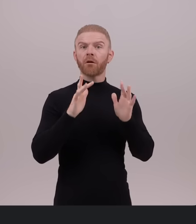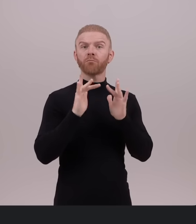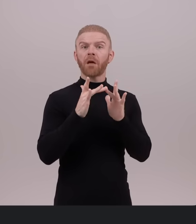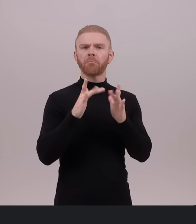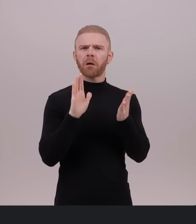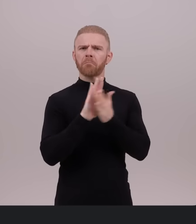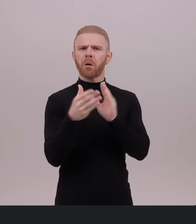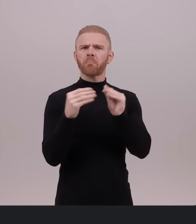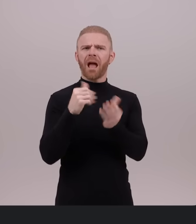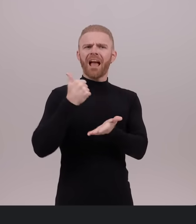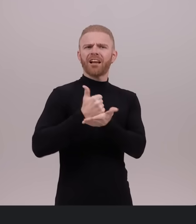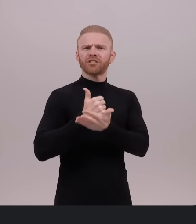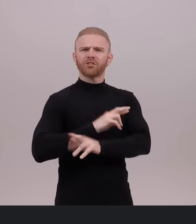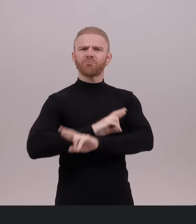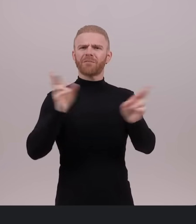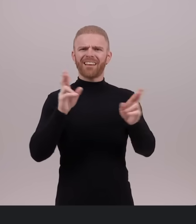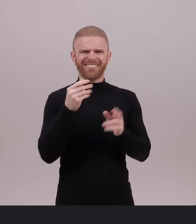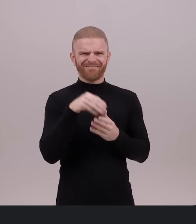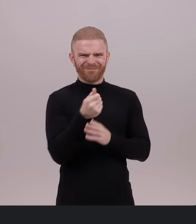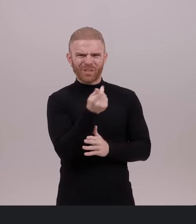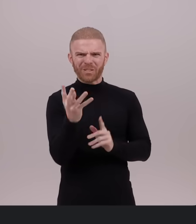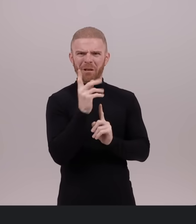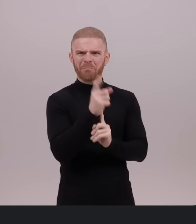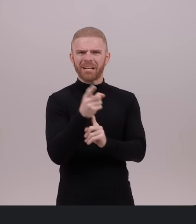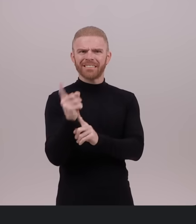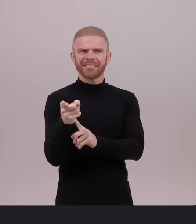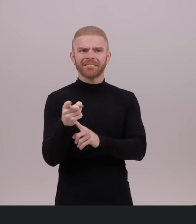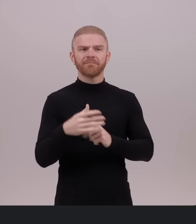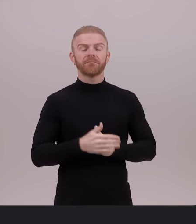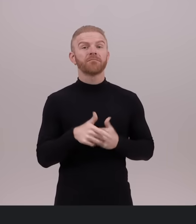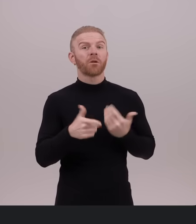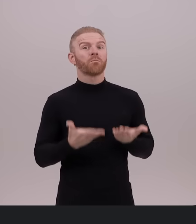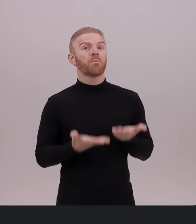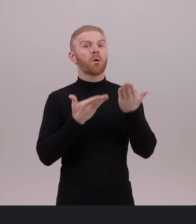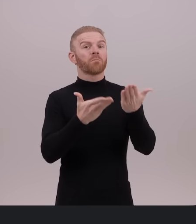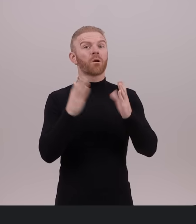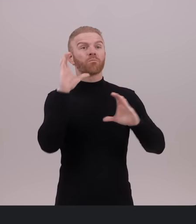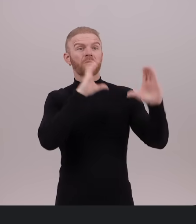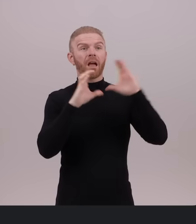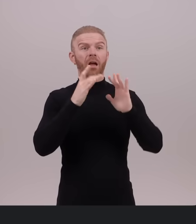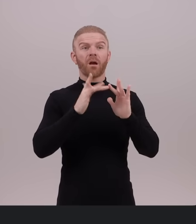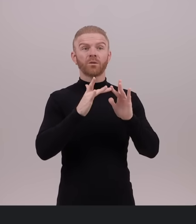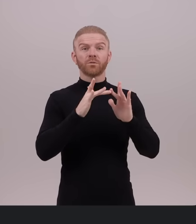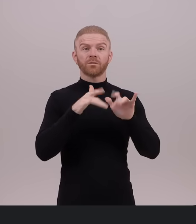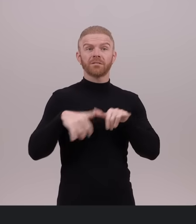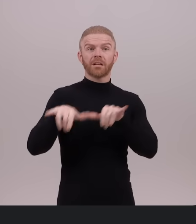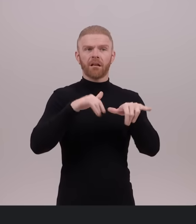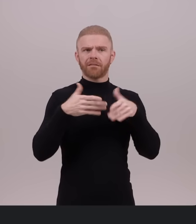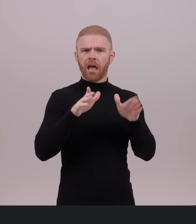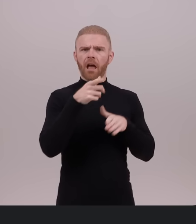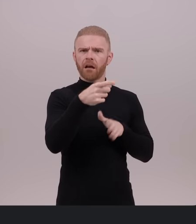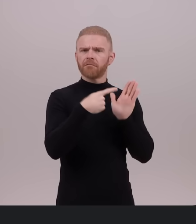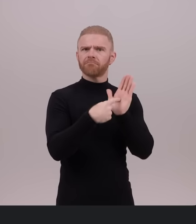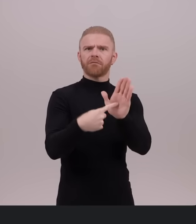in minutes. This proposed browser standard lets you expose web capabilities to browser-based agents.